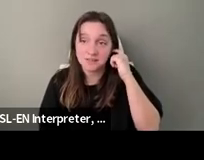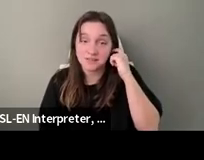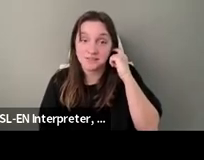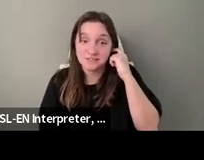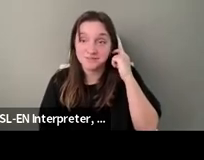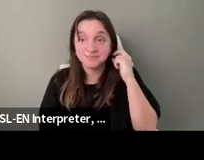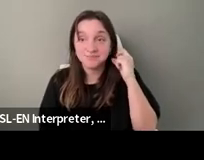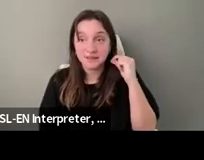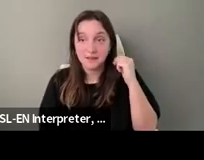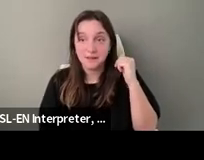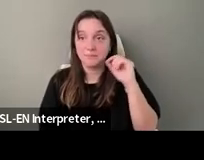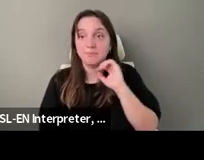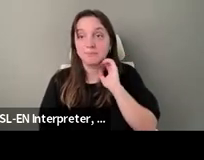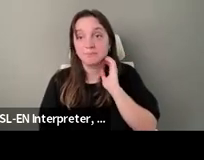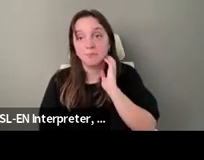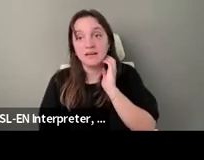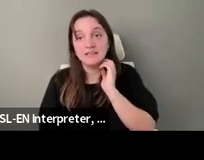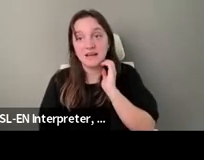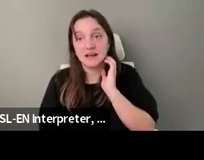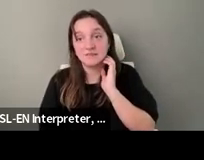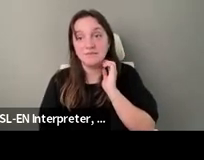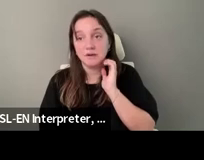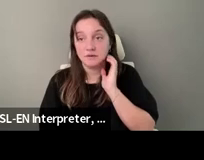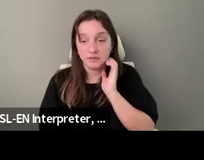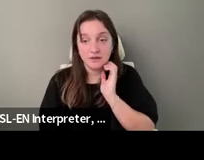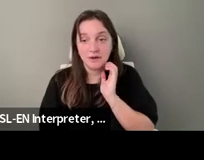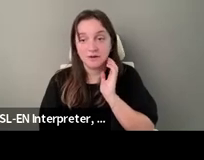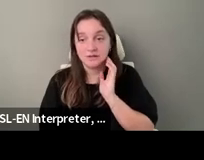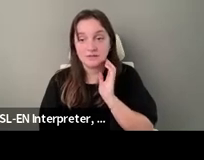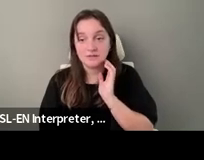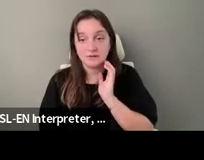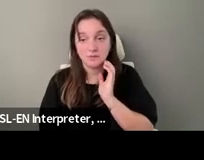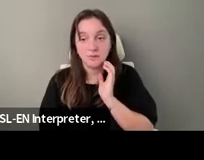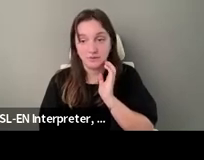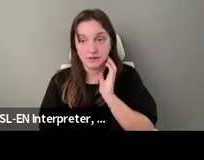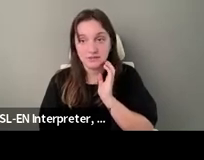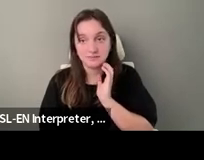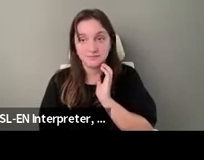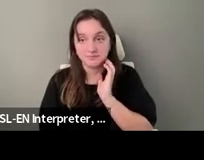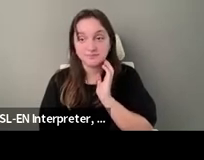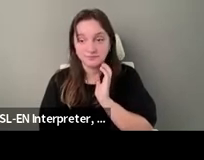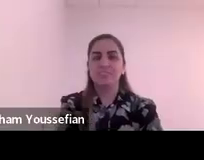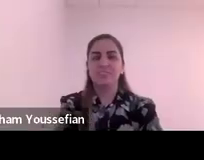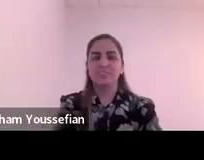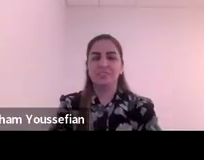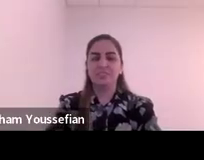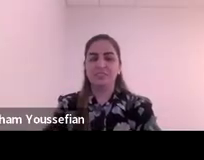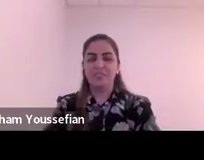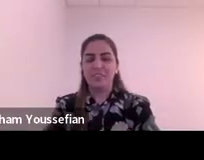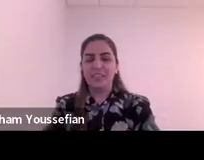We need to have nothing about us without us. Great.